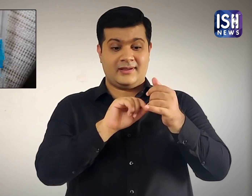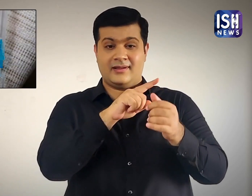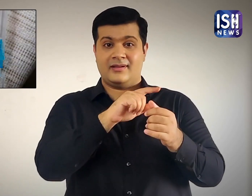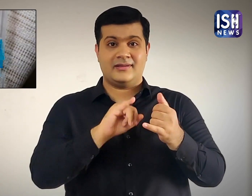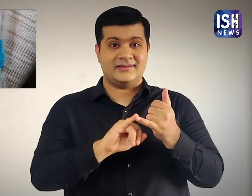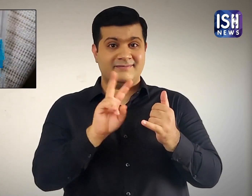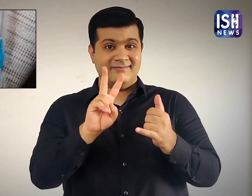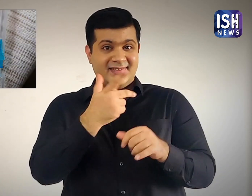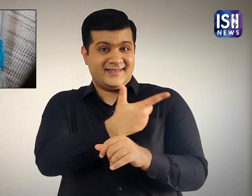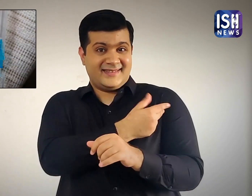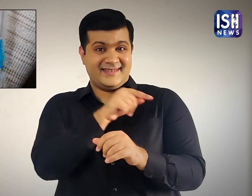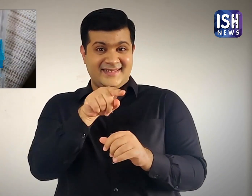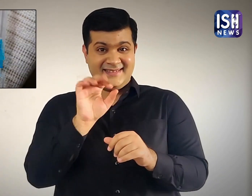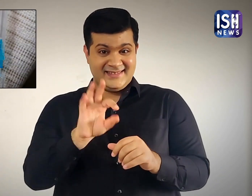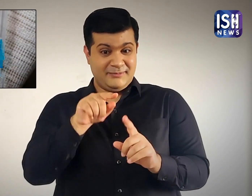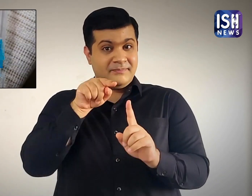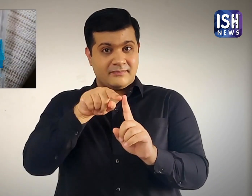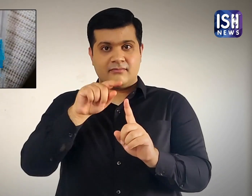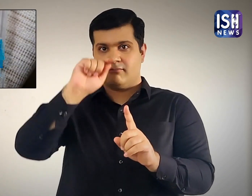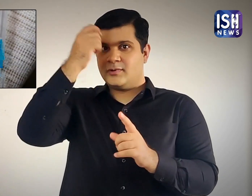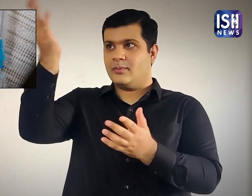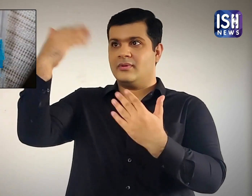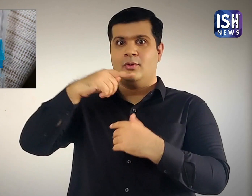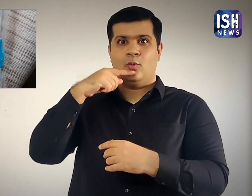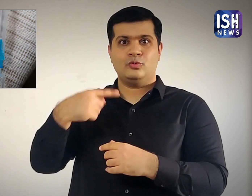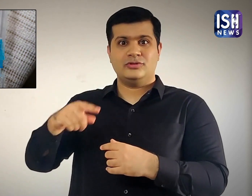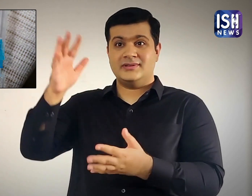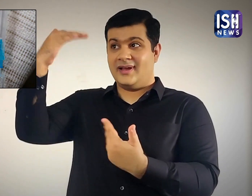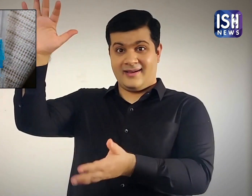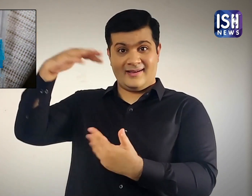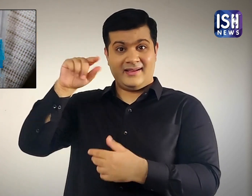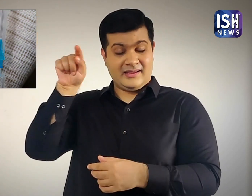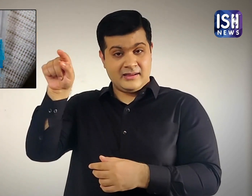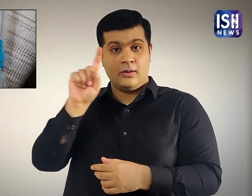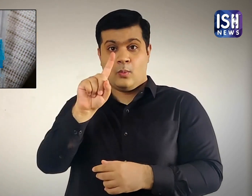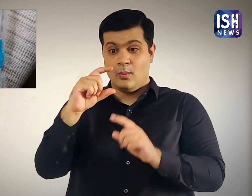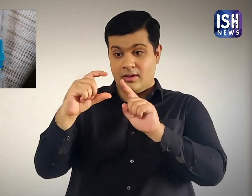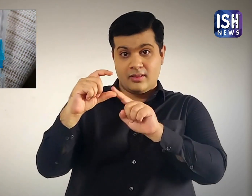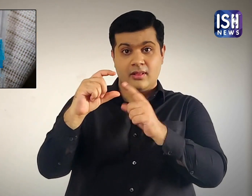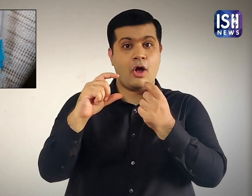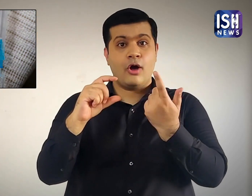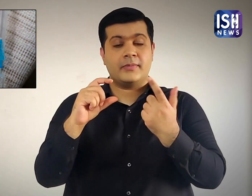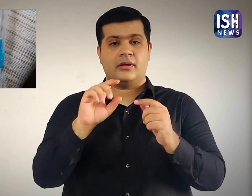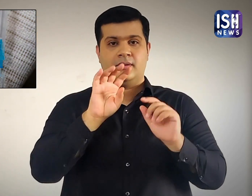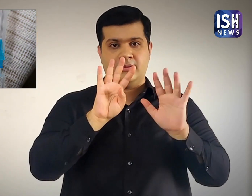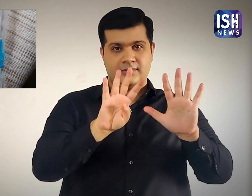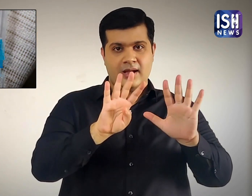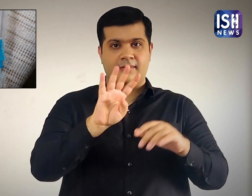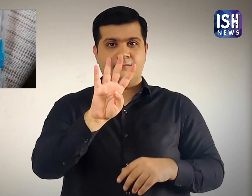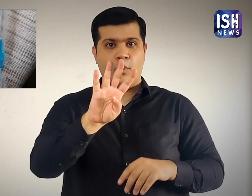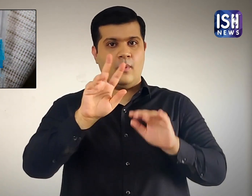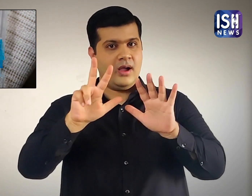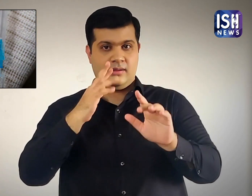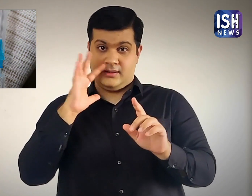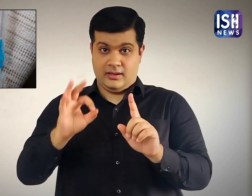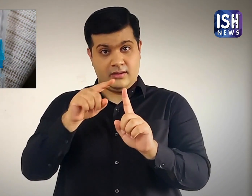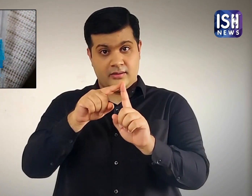Sputnik V which is an imported vaccine has been priced at Rs 948 per dose.